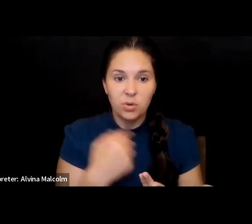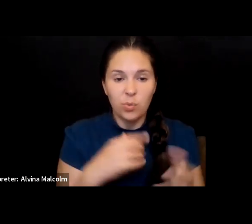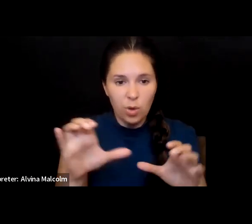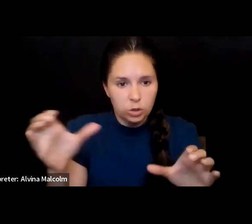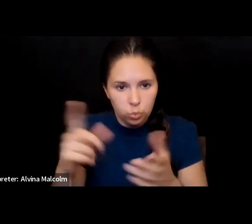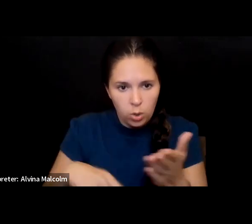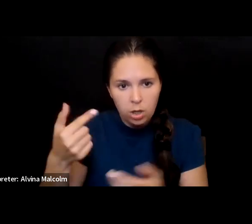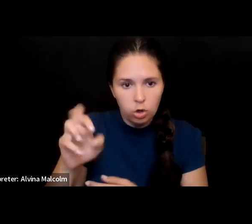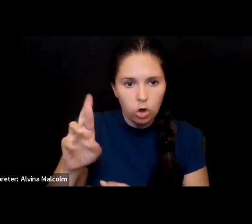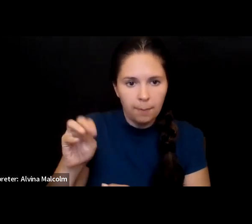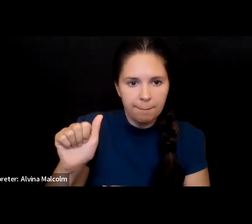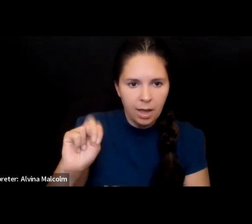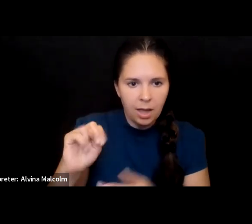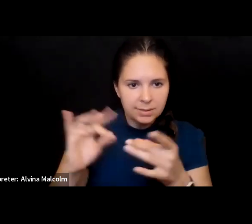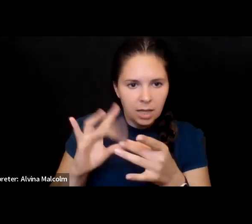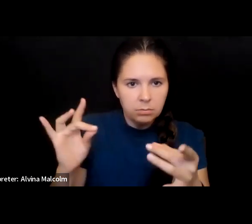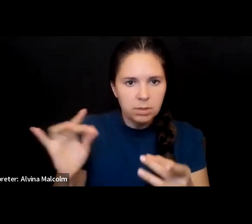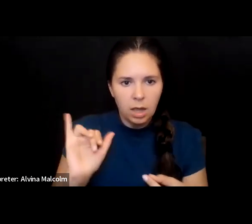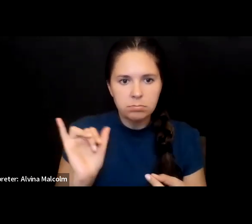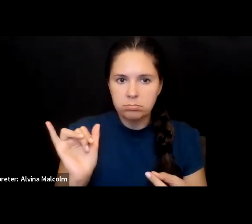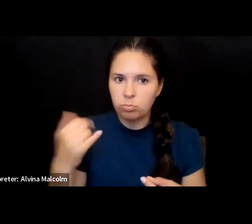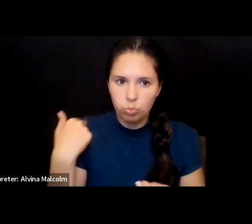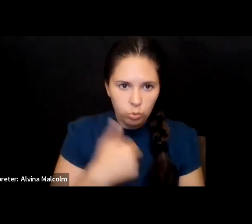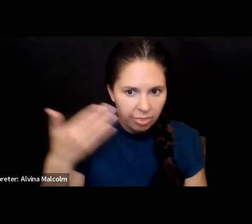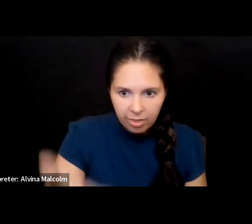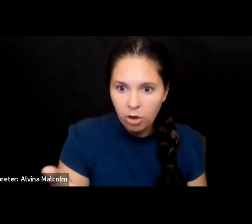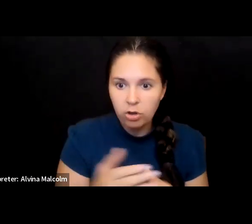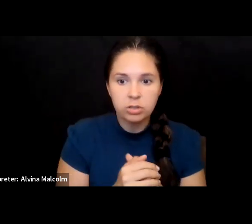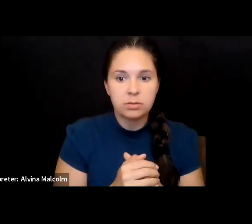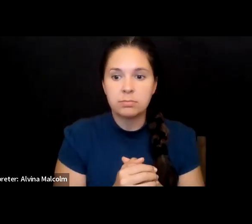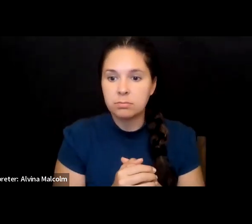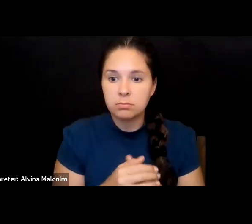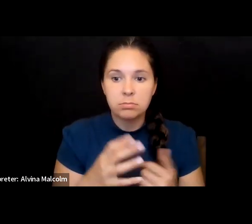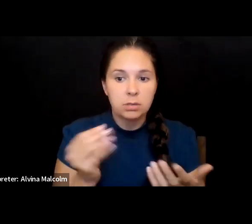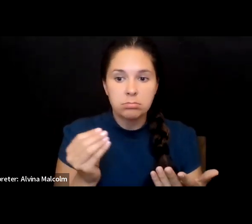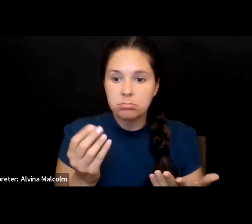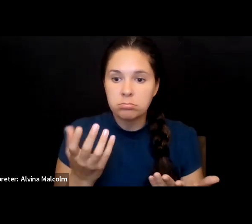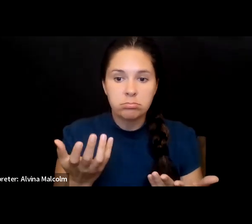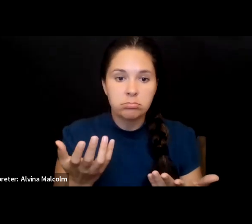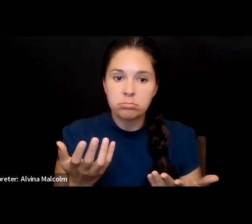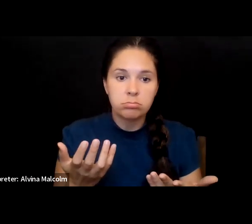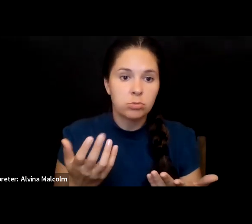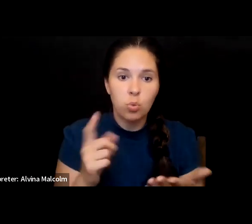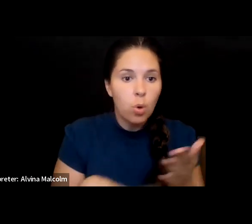Thanks. That had already happened, and